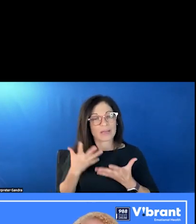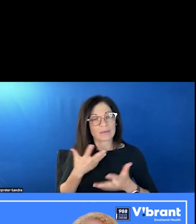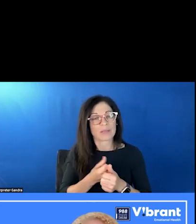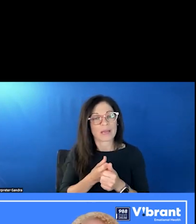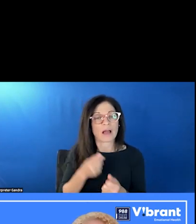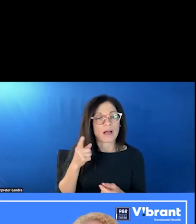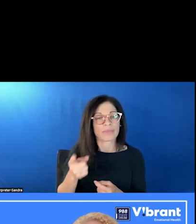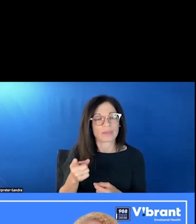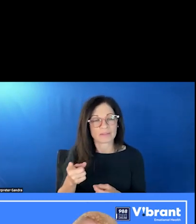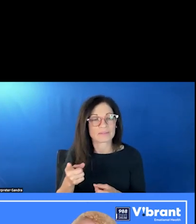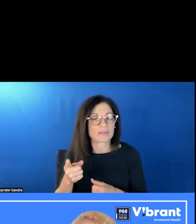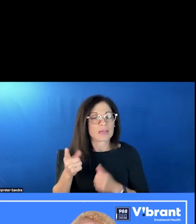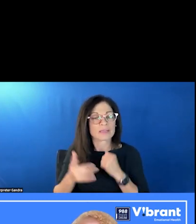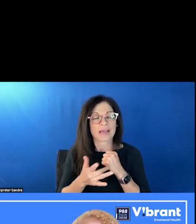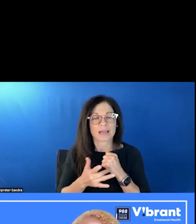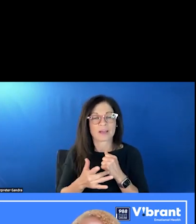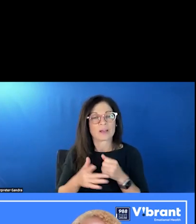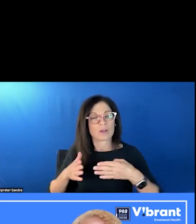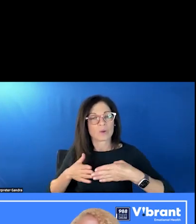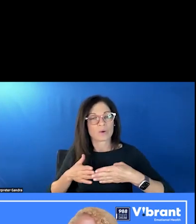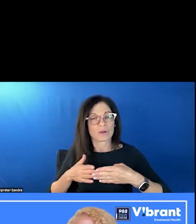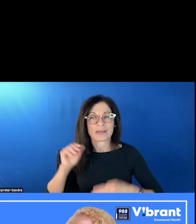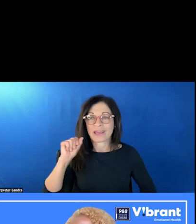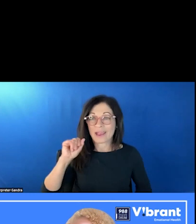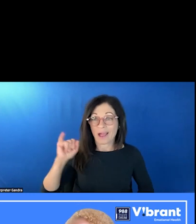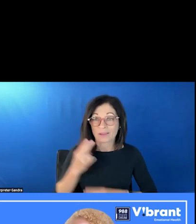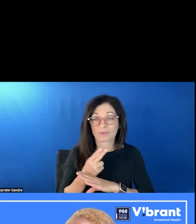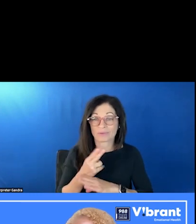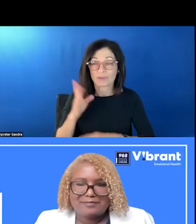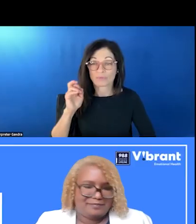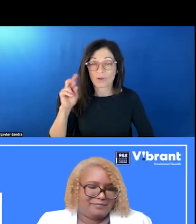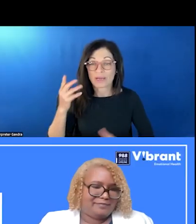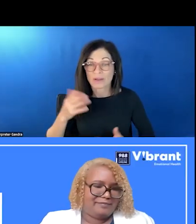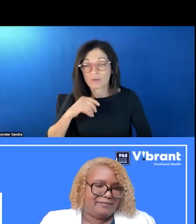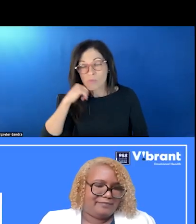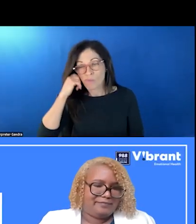BRAD, ARE YOU WITH US?